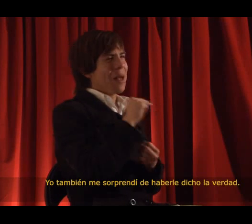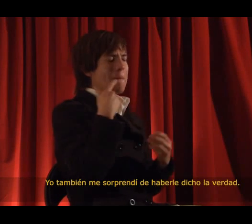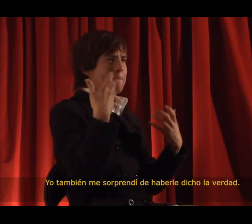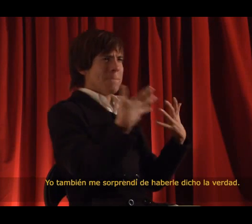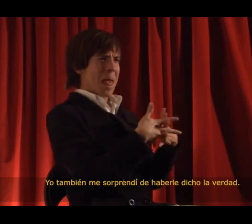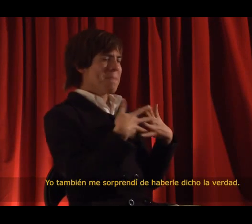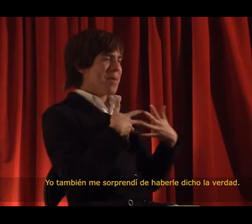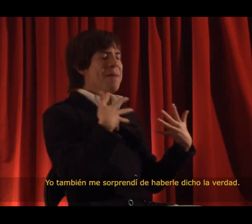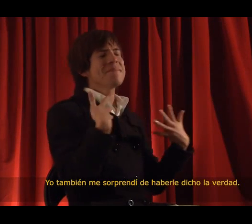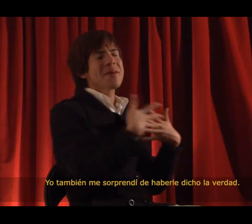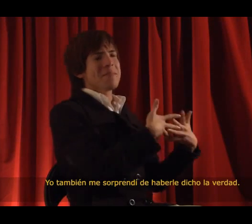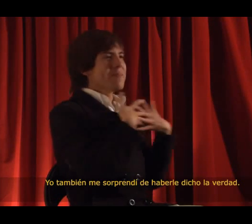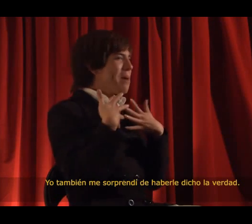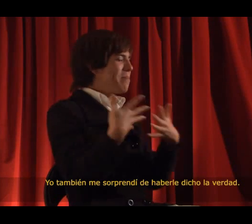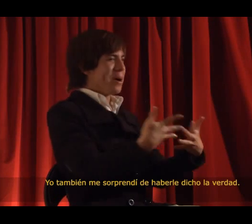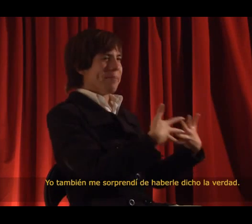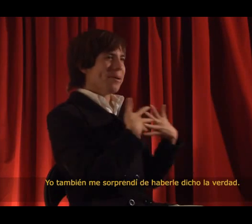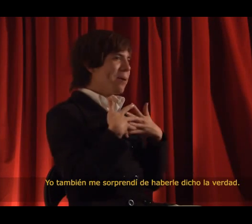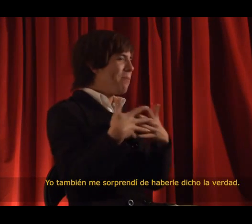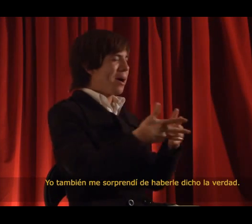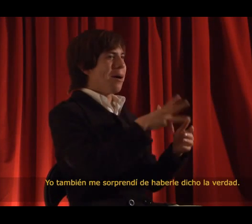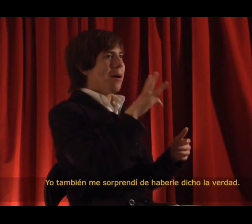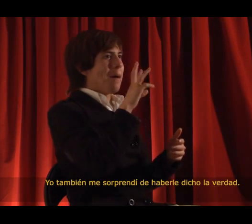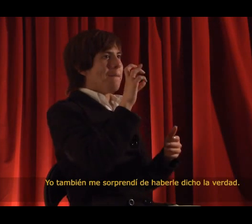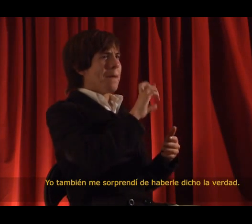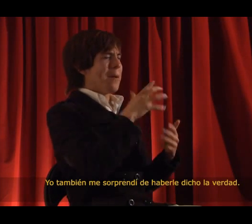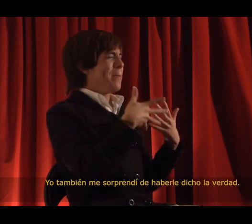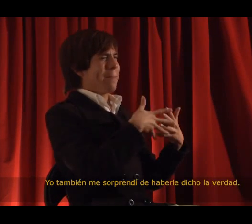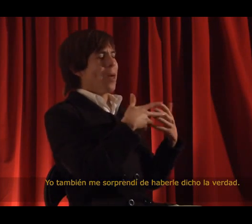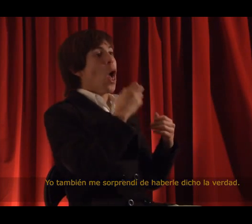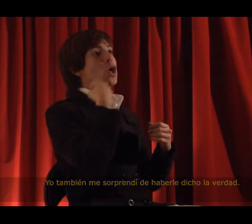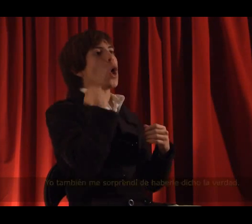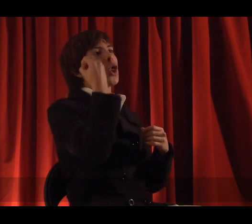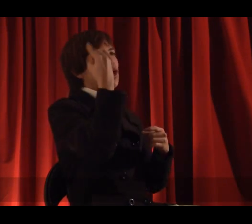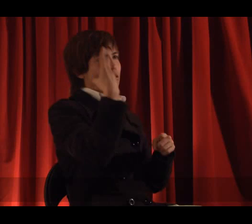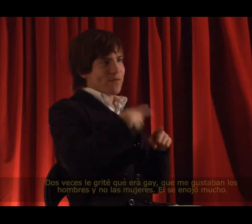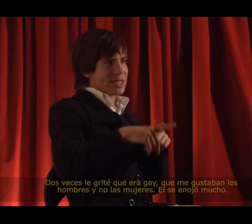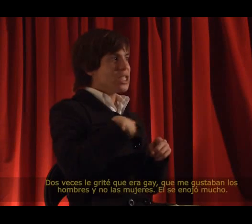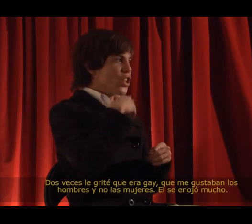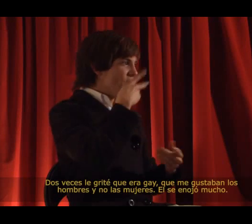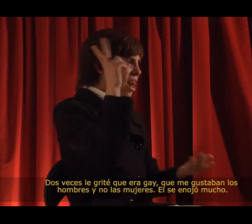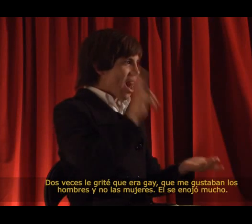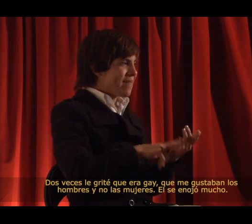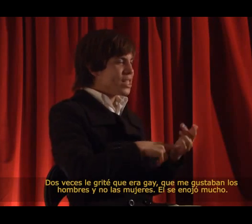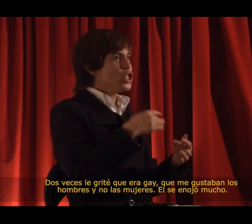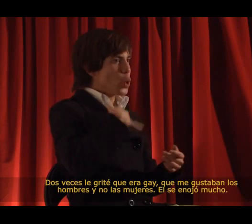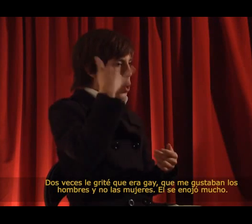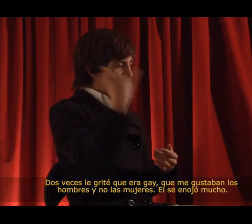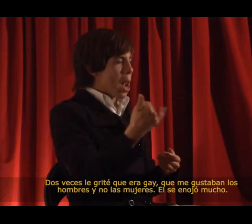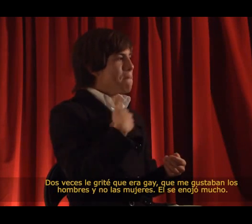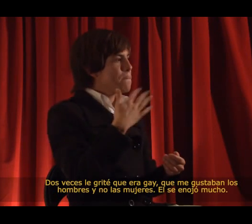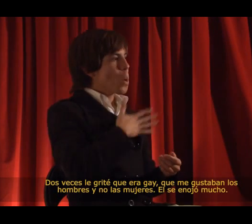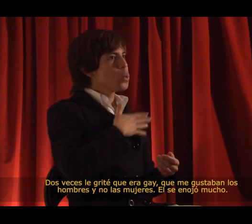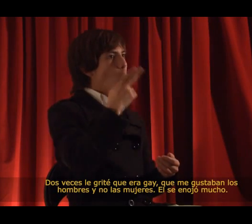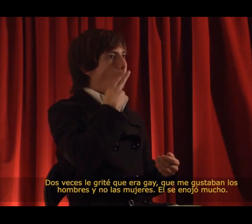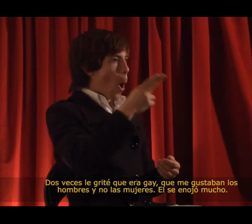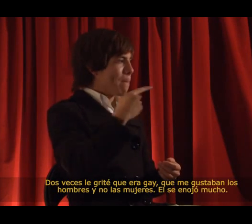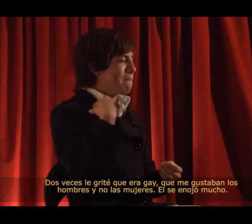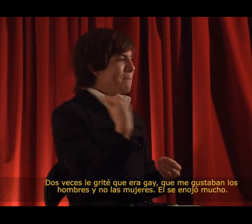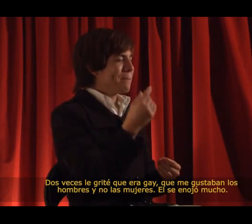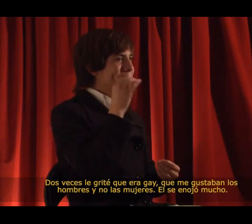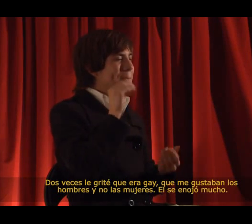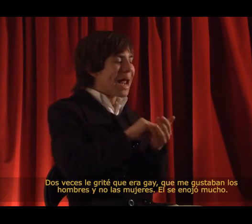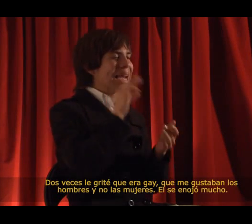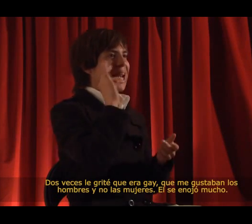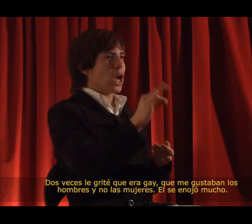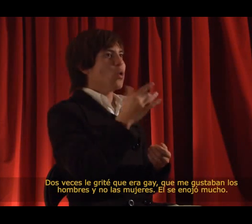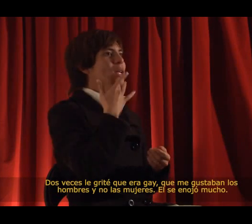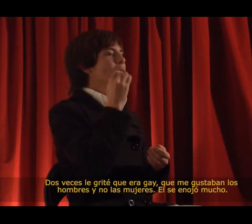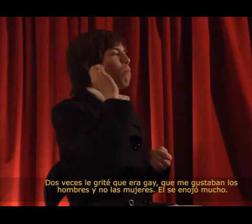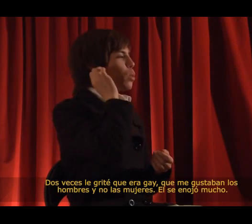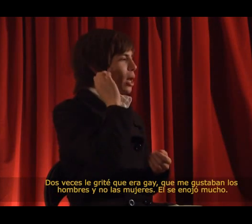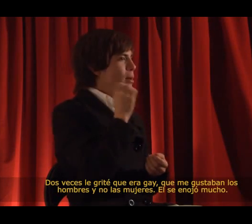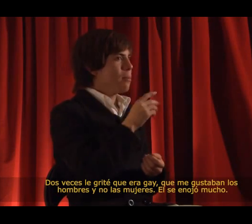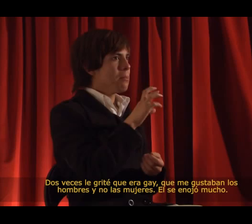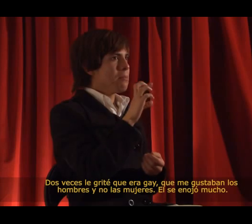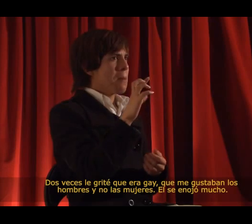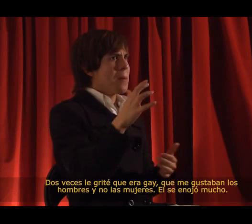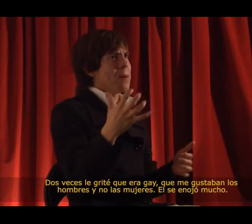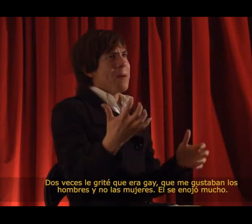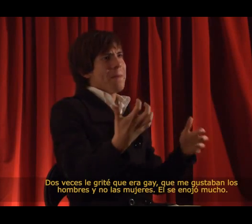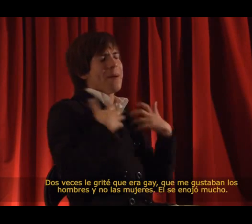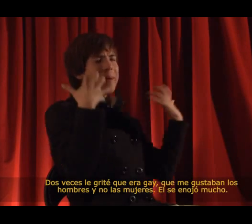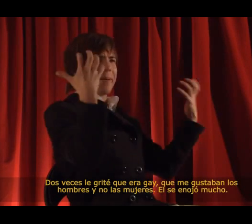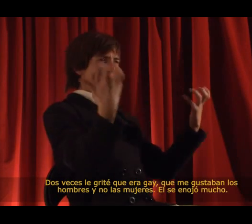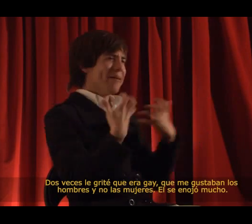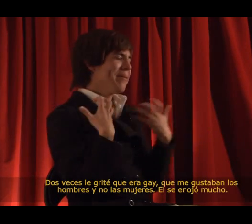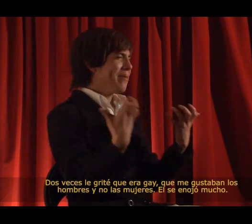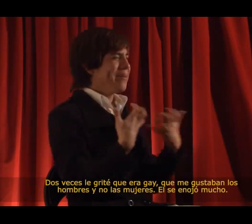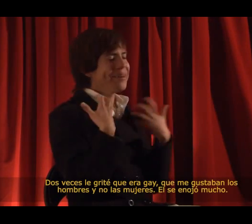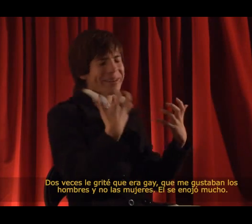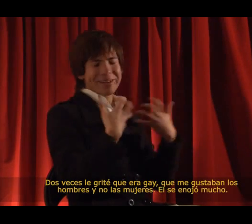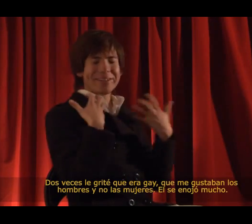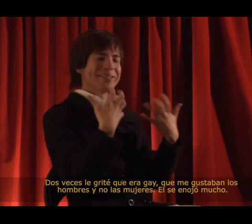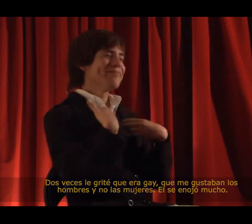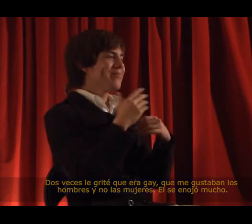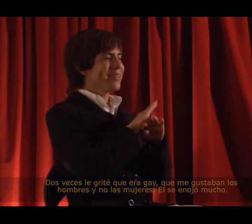Two times, I shouted at him that I was gay, that I liked men and not women. He got very mad.